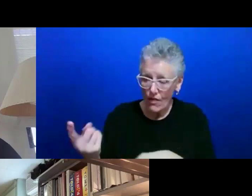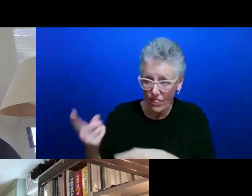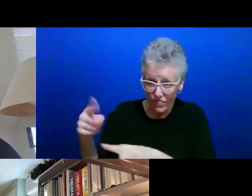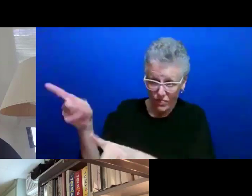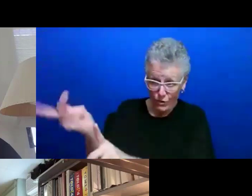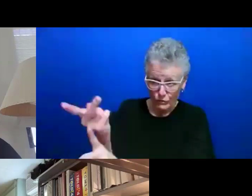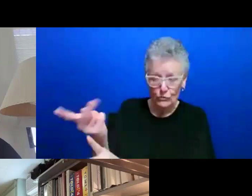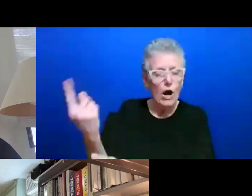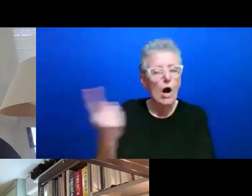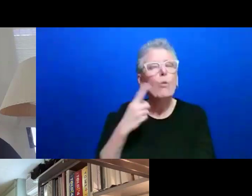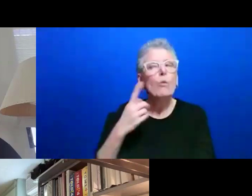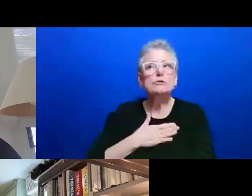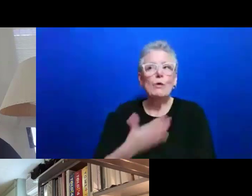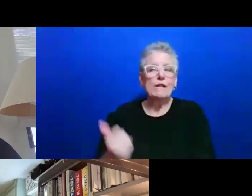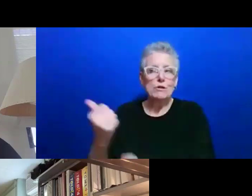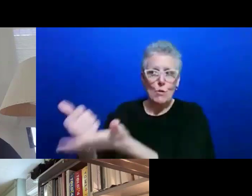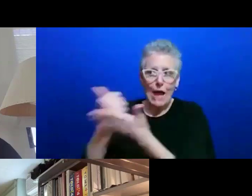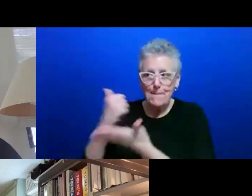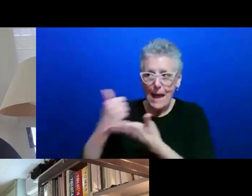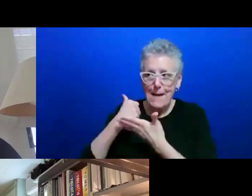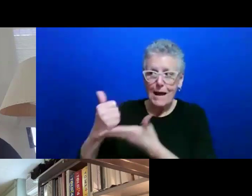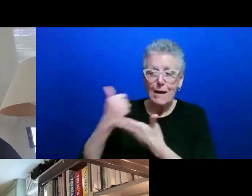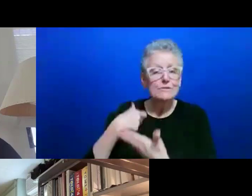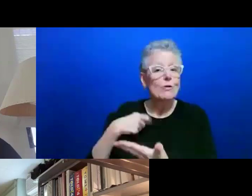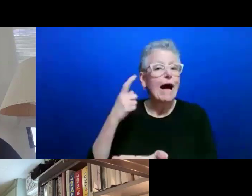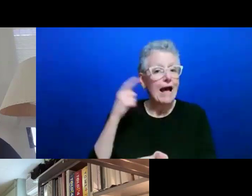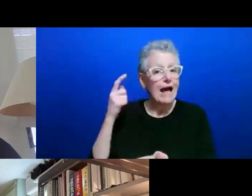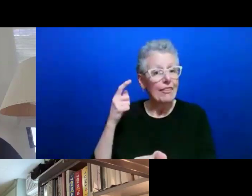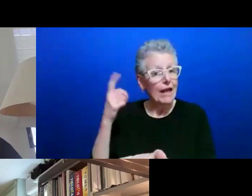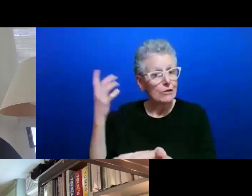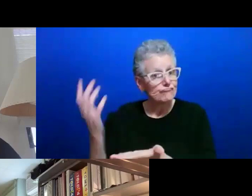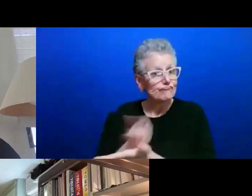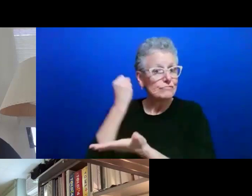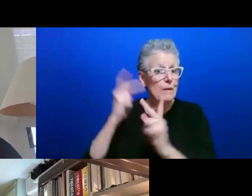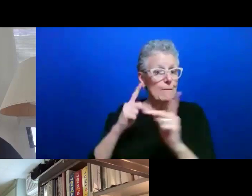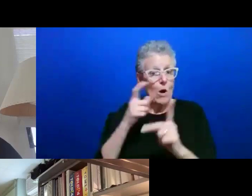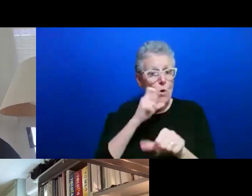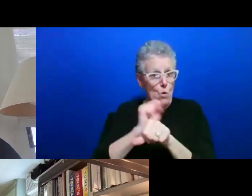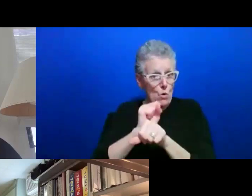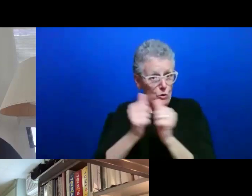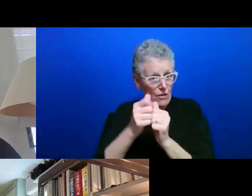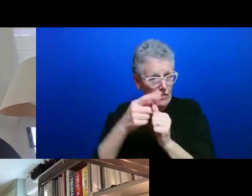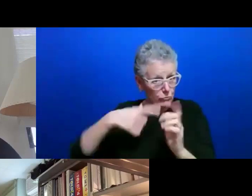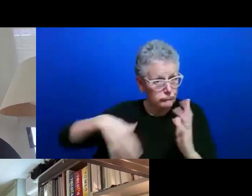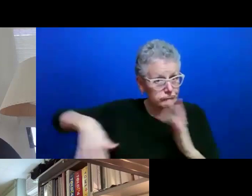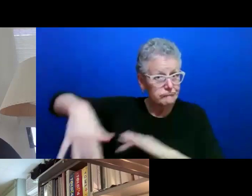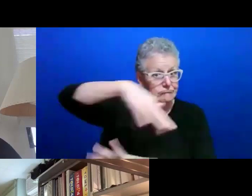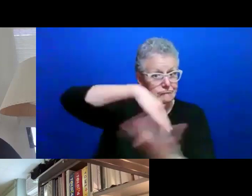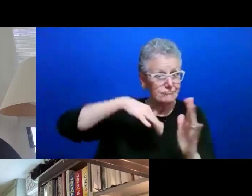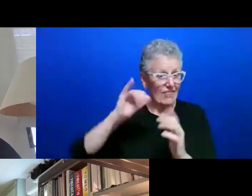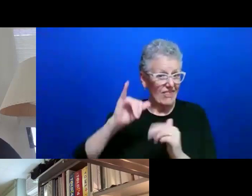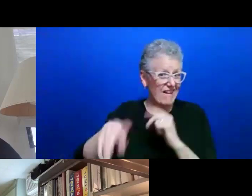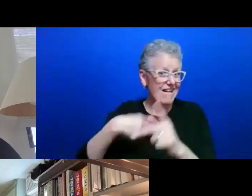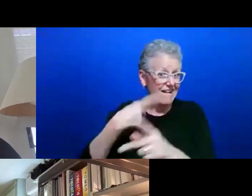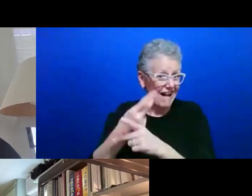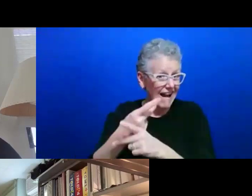So I think taking advantage of the people that you have around you in situations and case studies